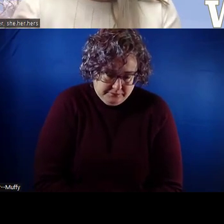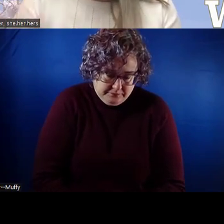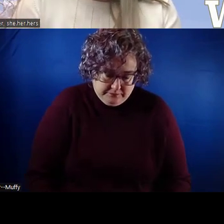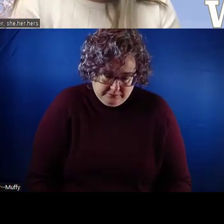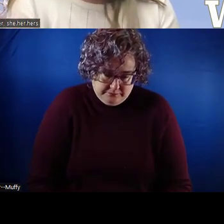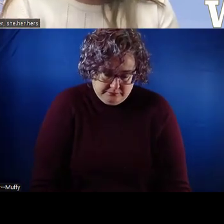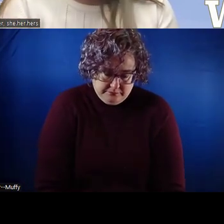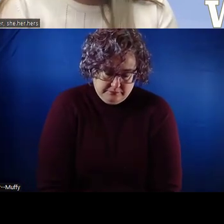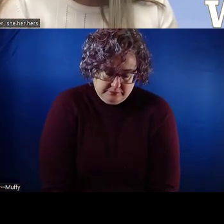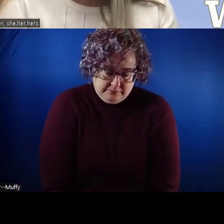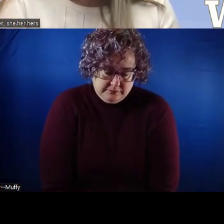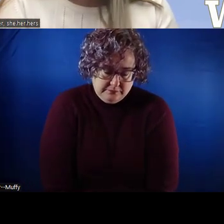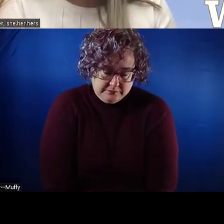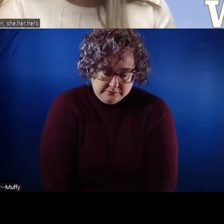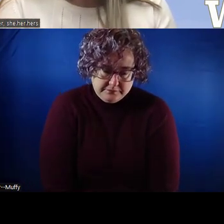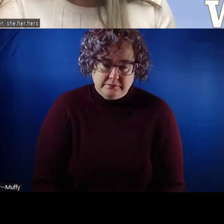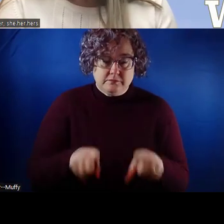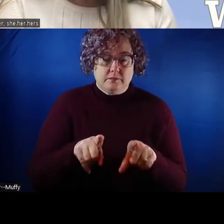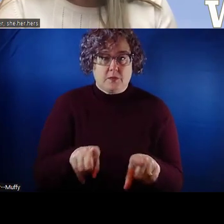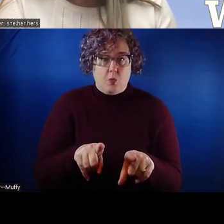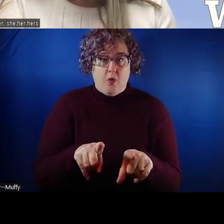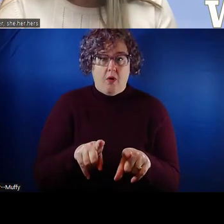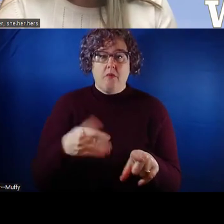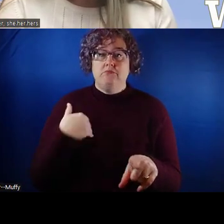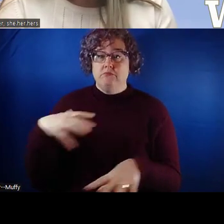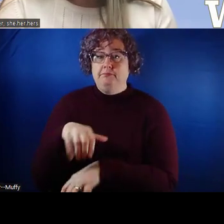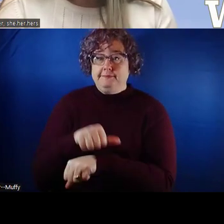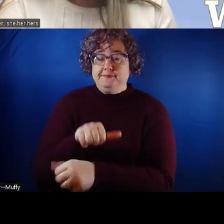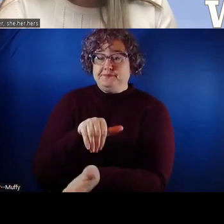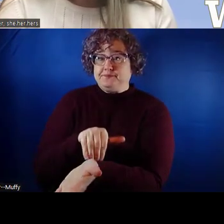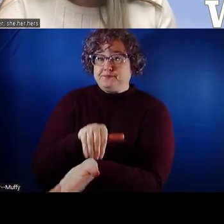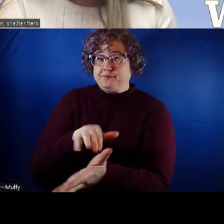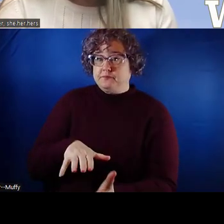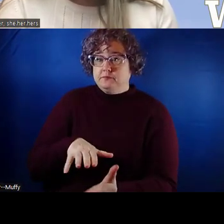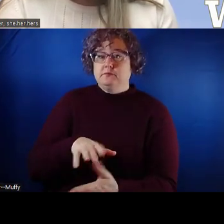with the medical provider, I had to request some accommodations,